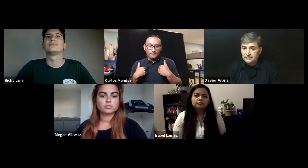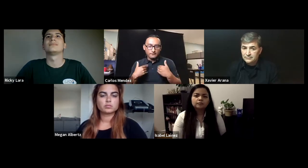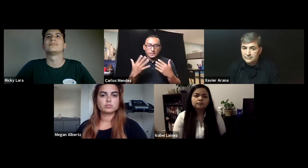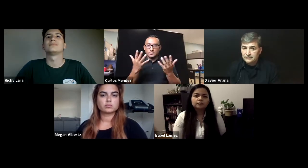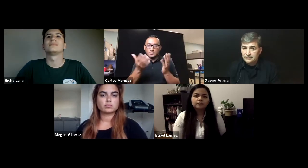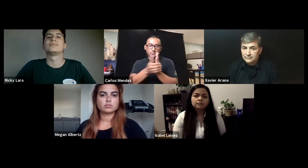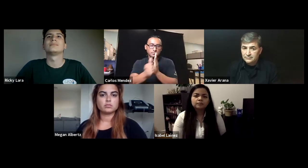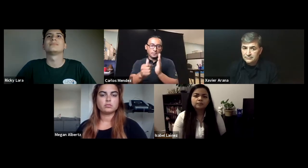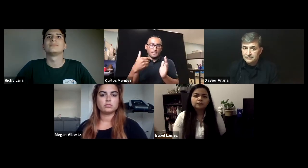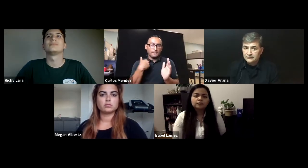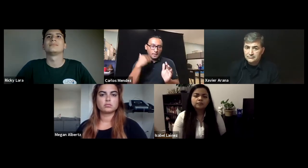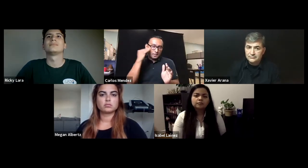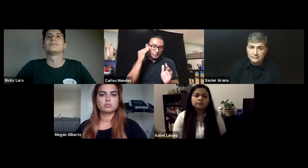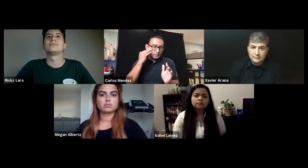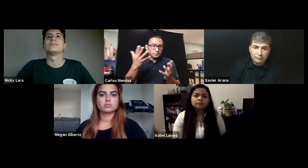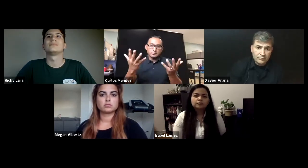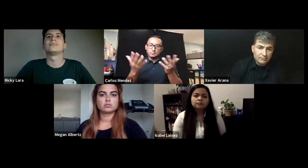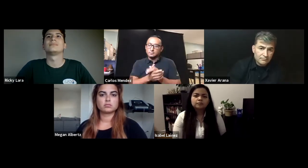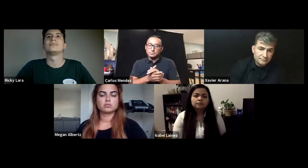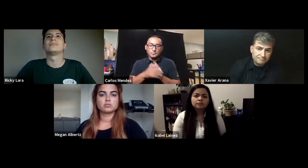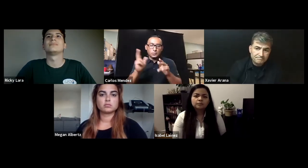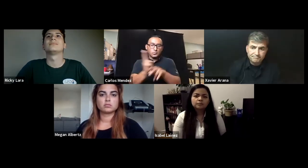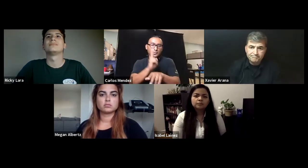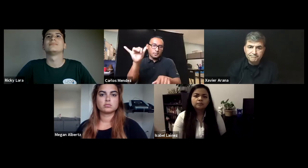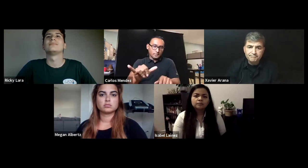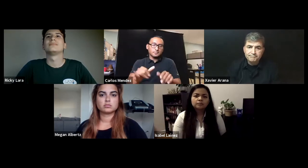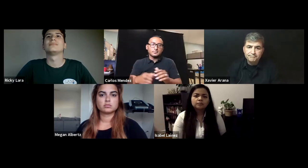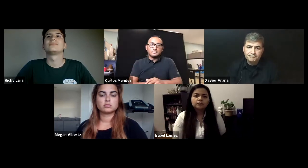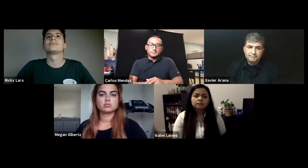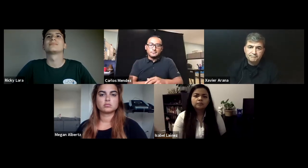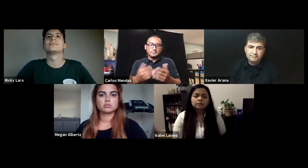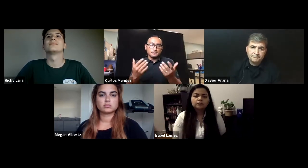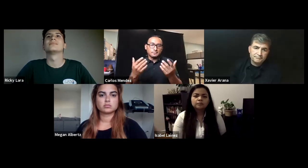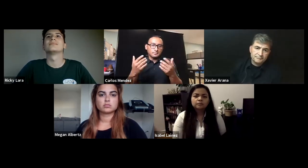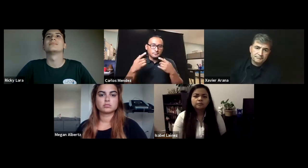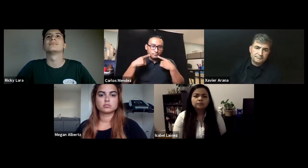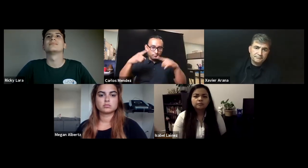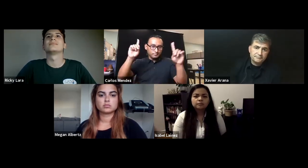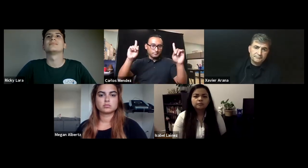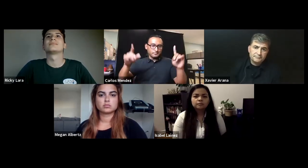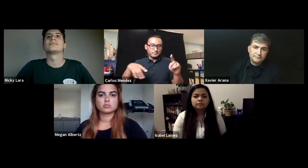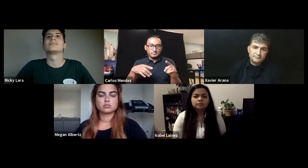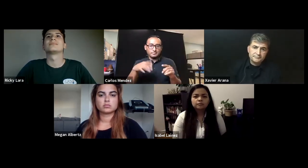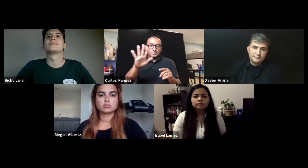you know, sometimes are hesitant about their skills, but you use those skills.